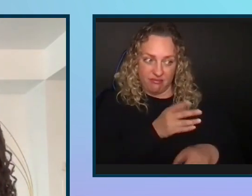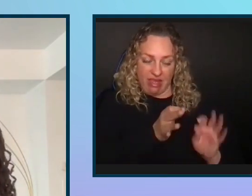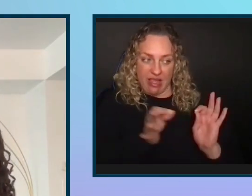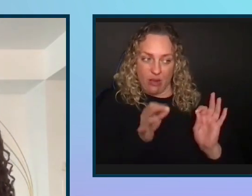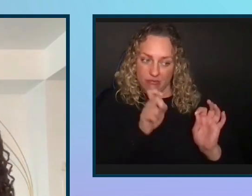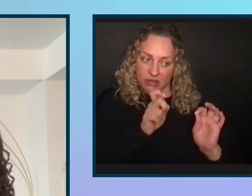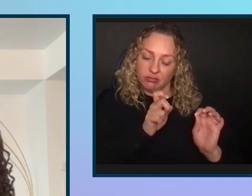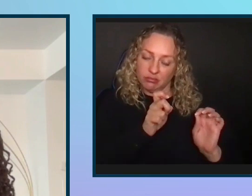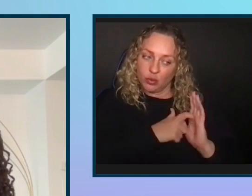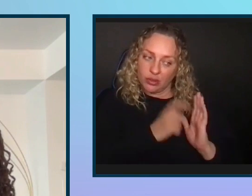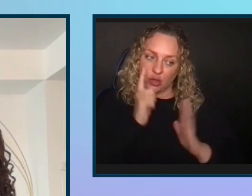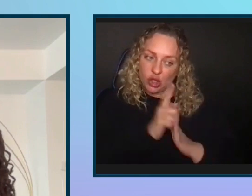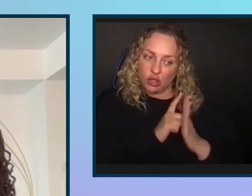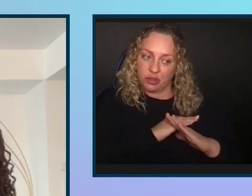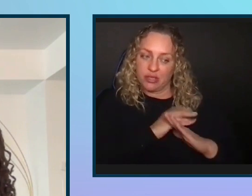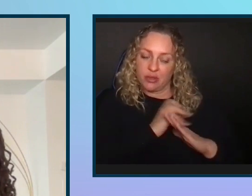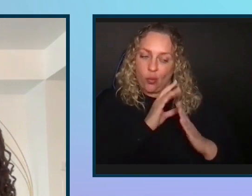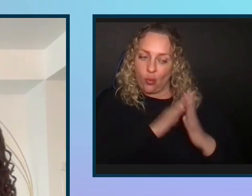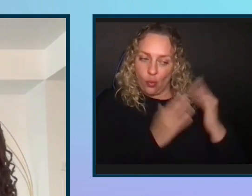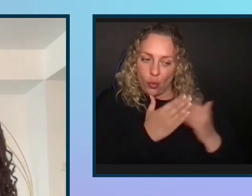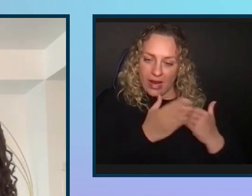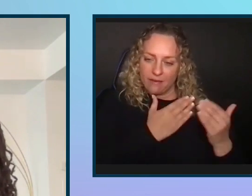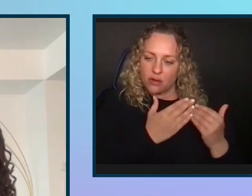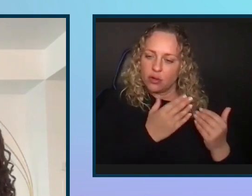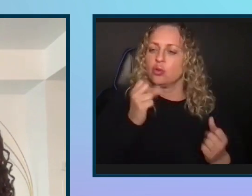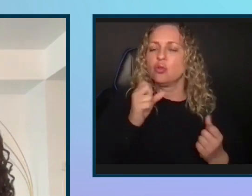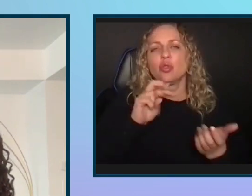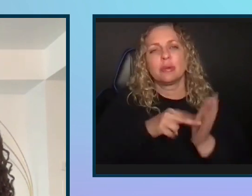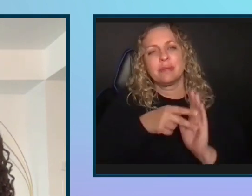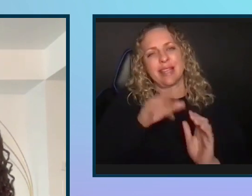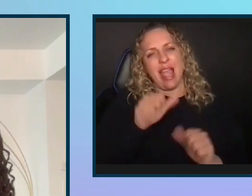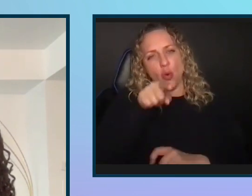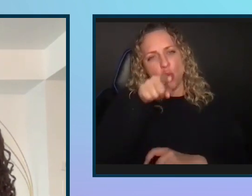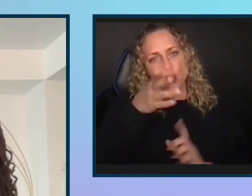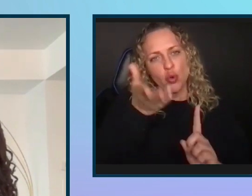but how would you go about convincing those departments that they need to write it at a grade eight level